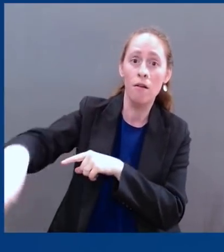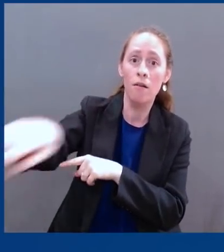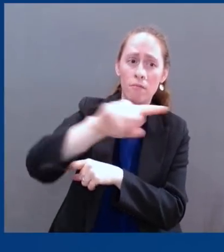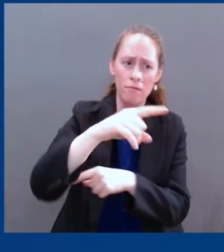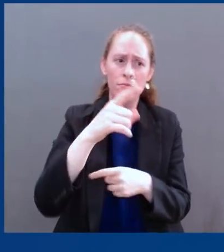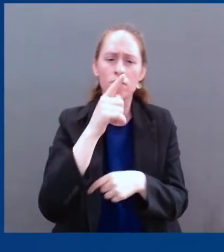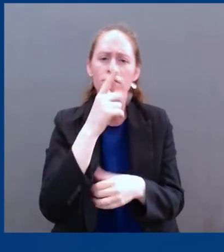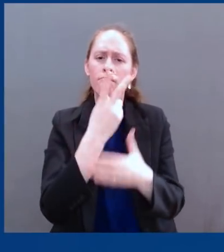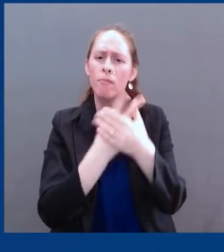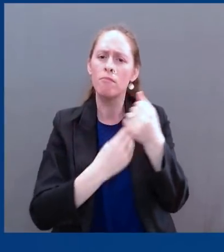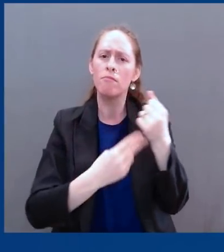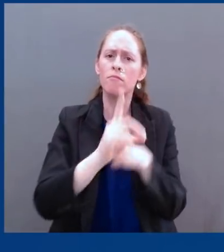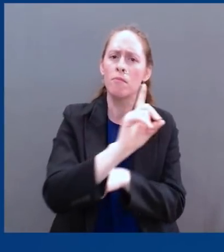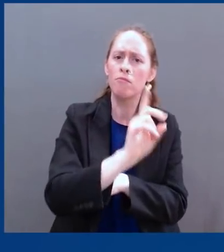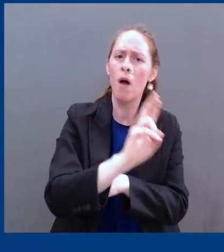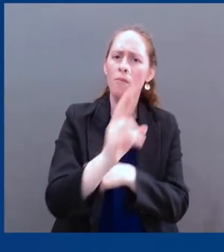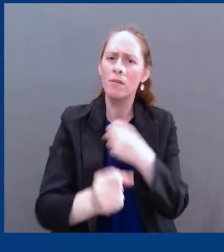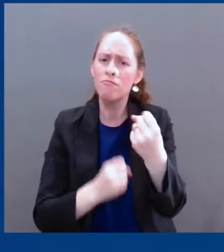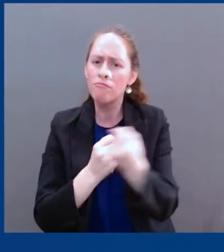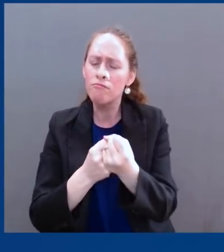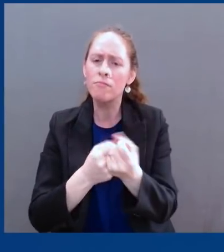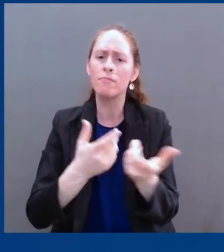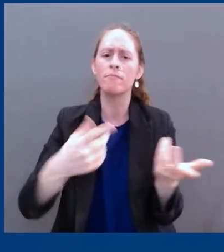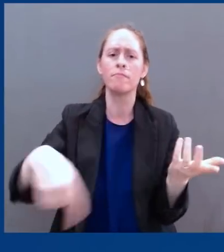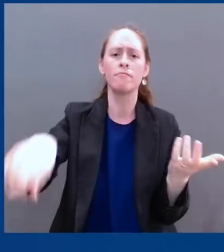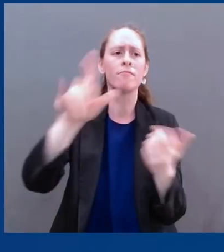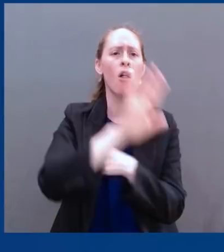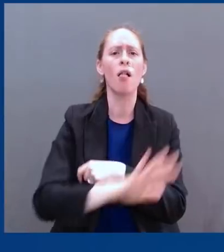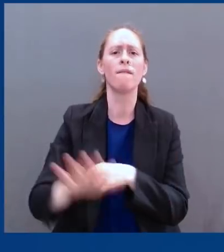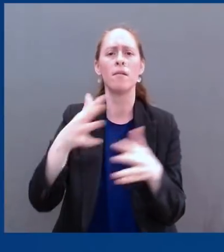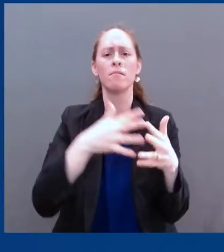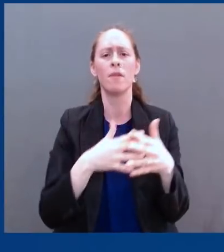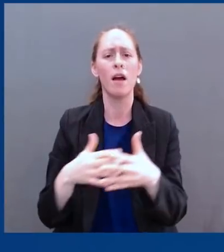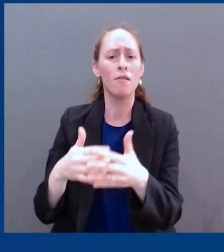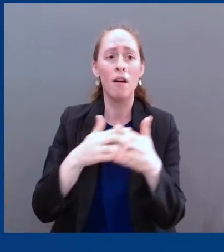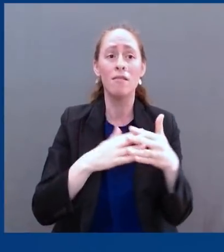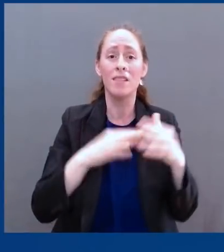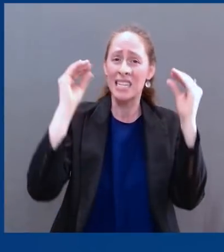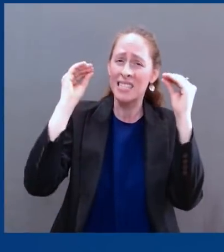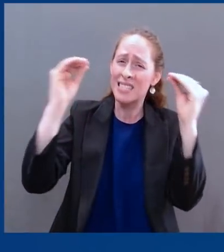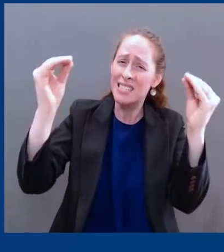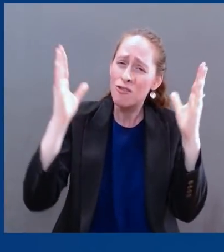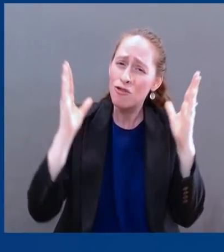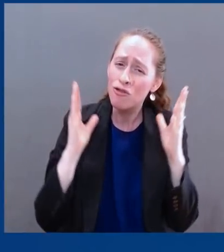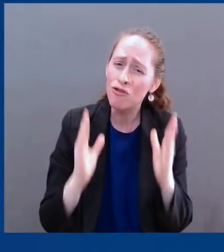hospitals across the country, teachers, and 200 leading public health experts